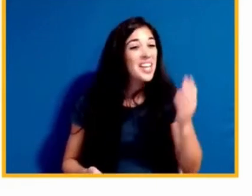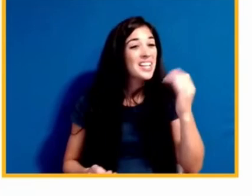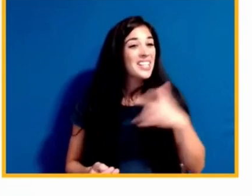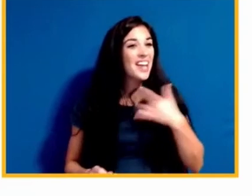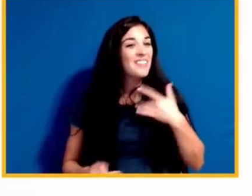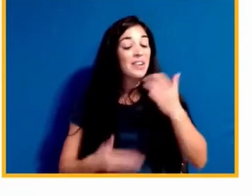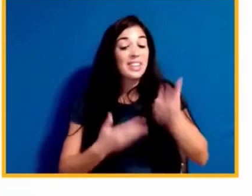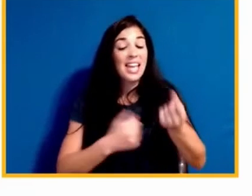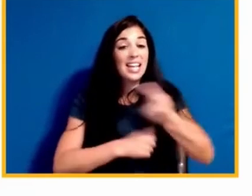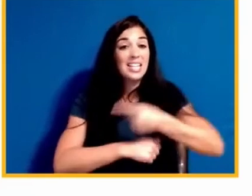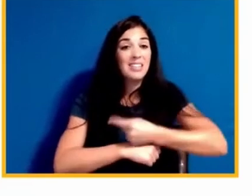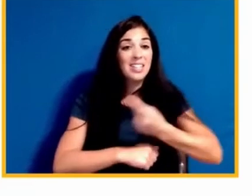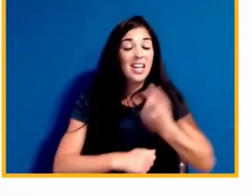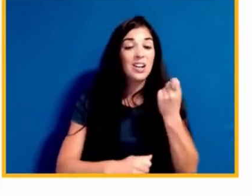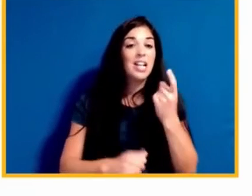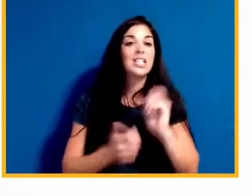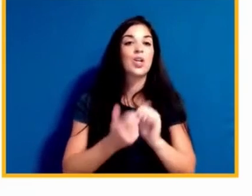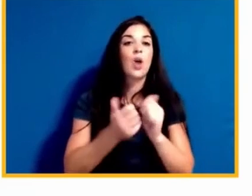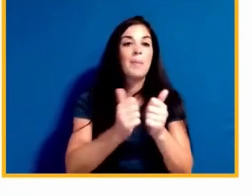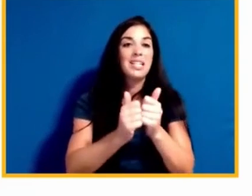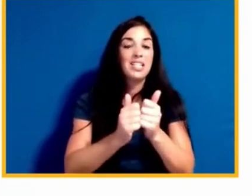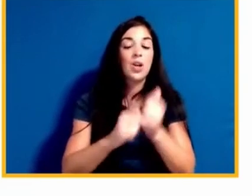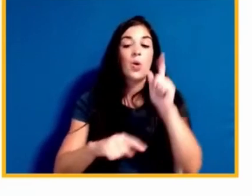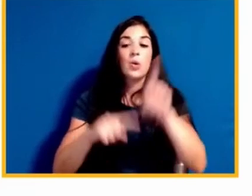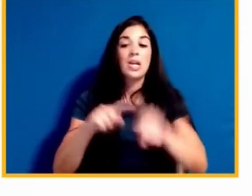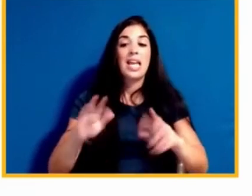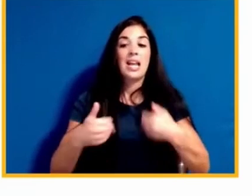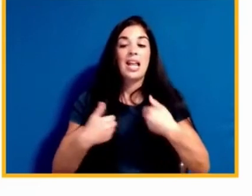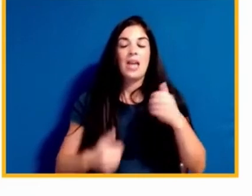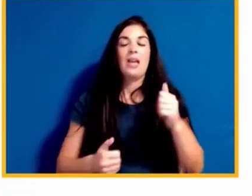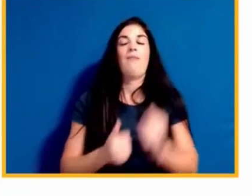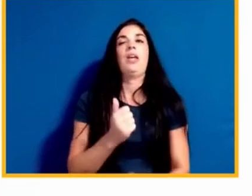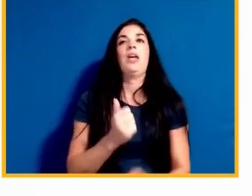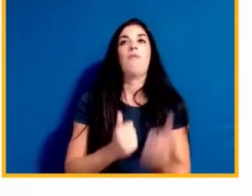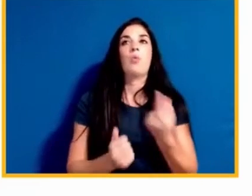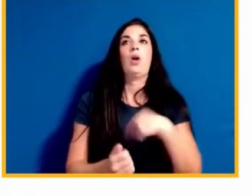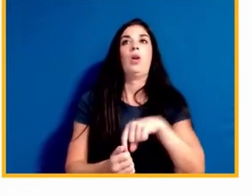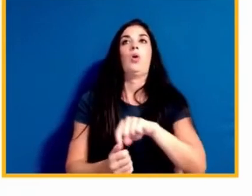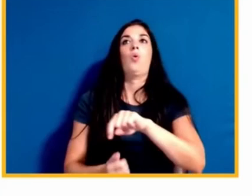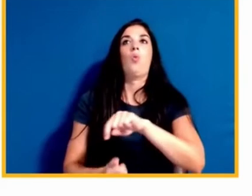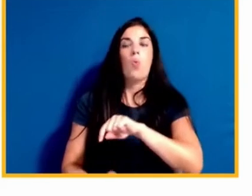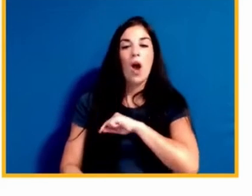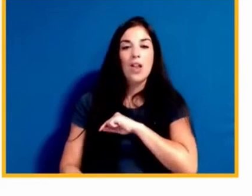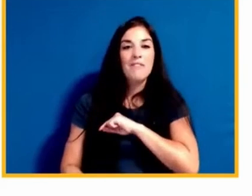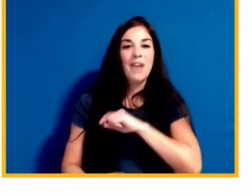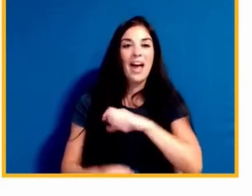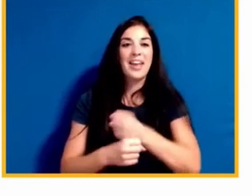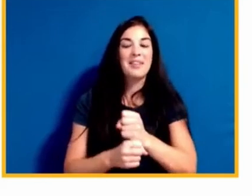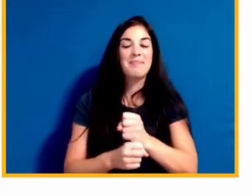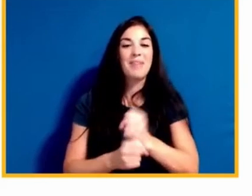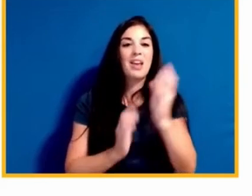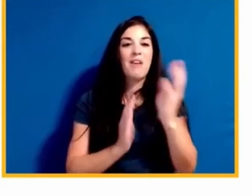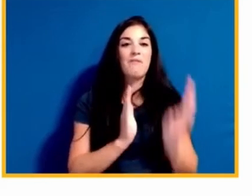at the end of the day, because it is a competition, we can't have everybody qualify through, and make a four-hour final show,